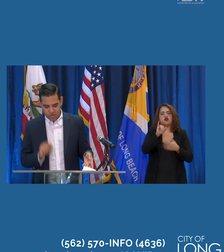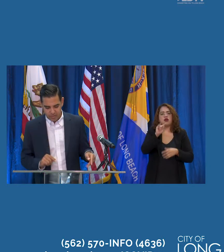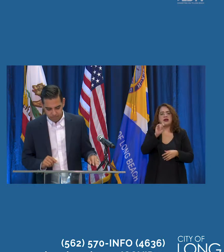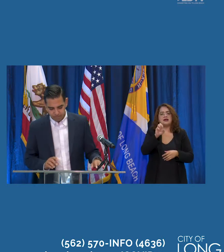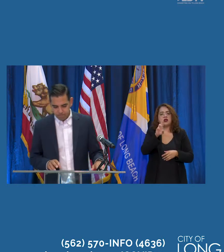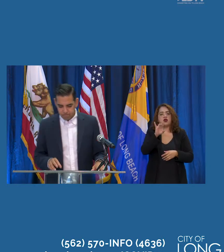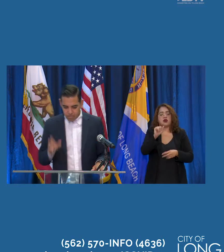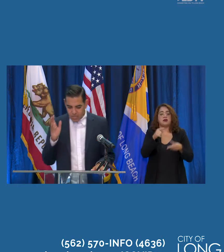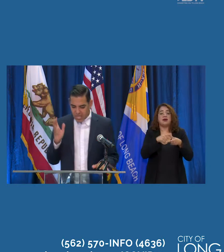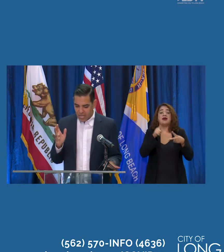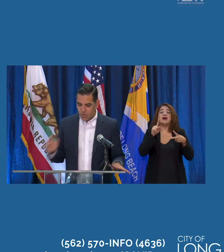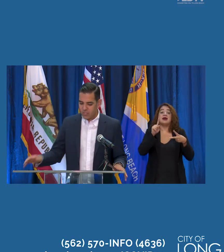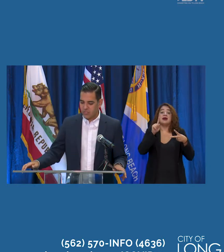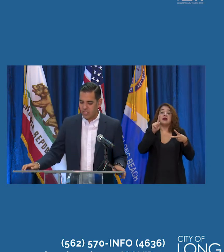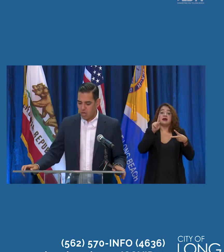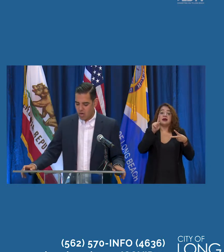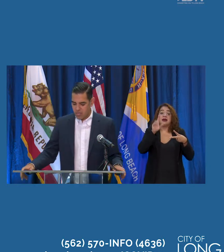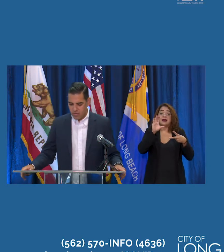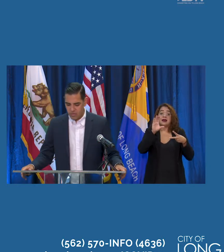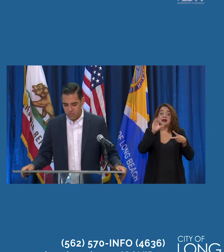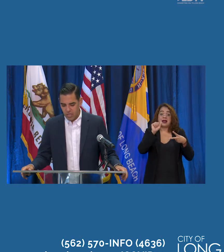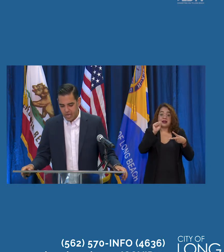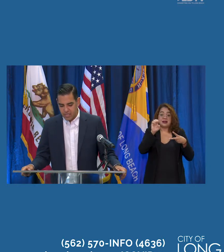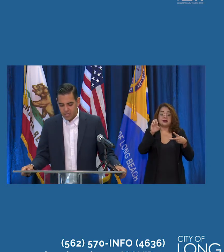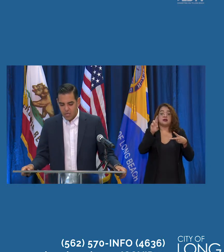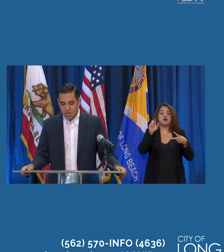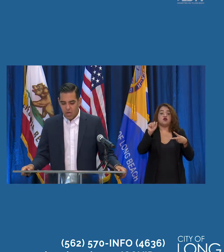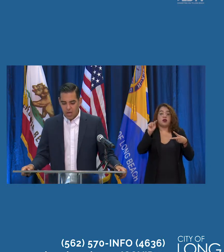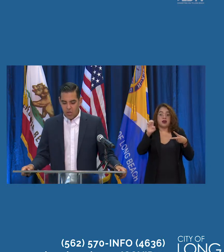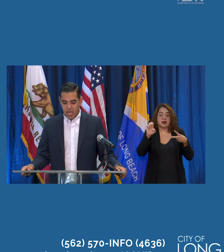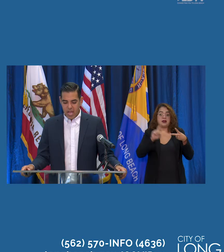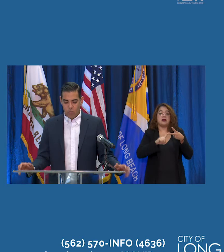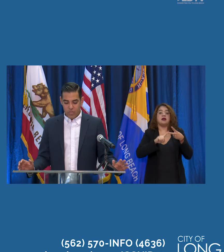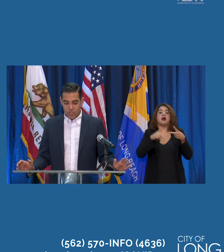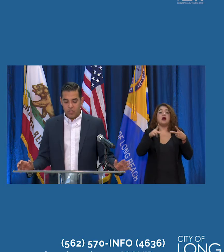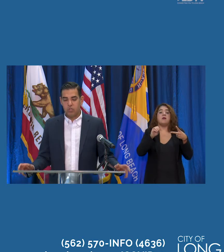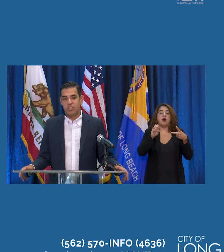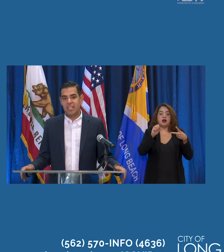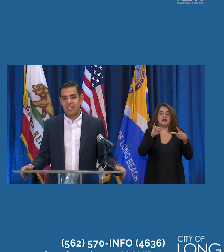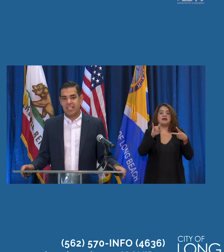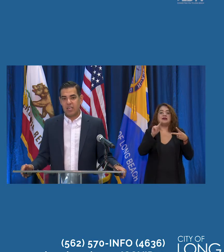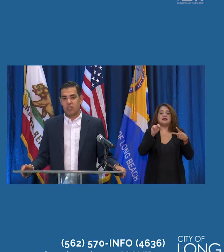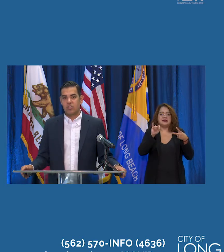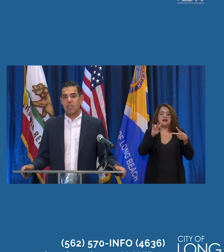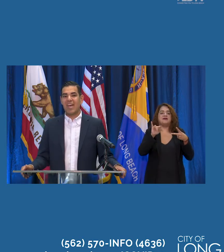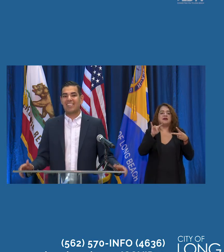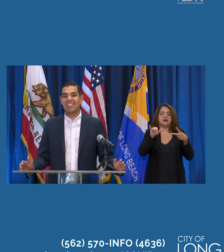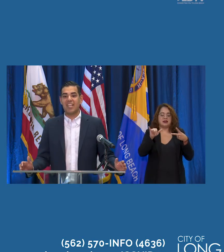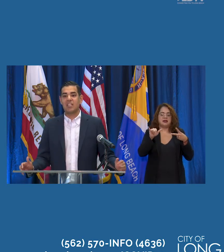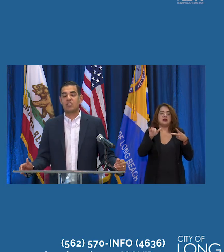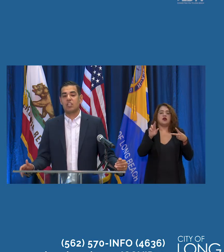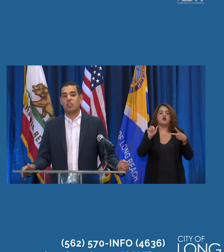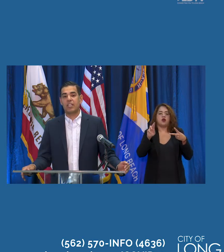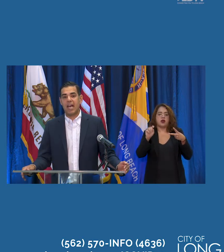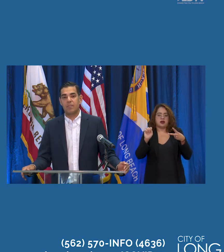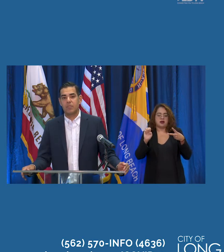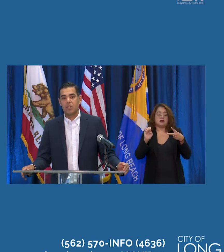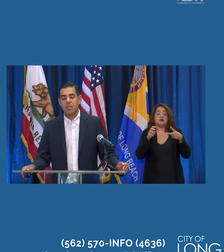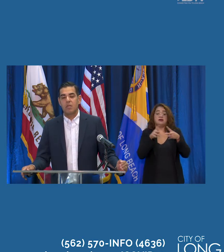rate. As you can see on this slide, these are the two state indicators that the state is going to look at